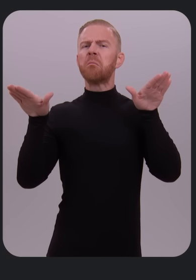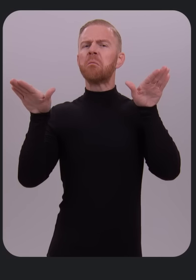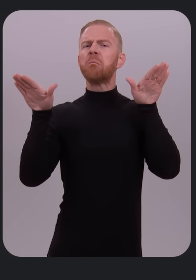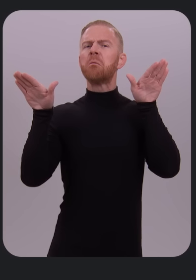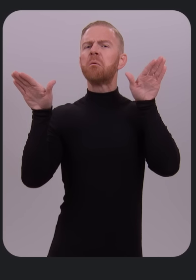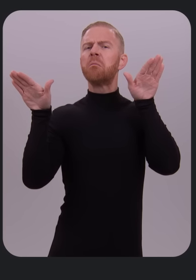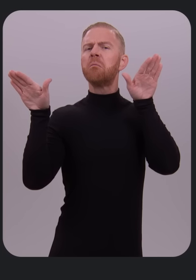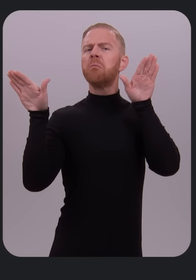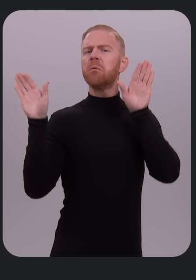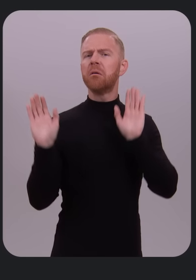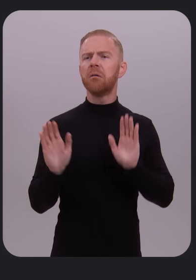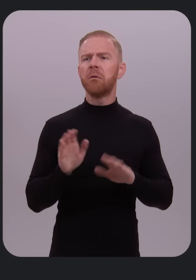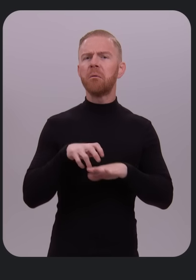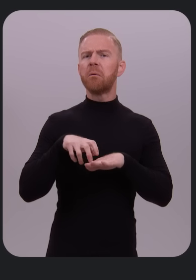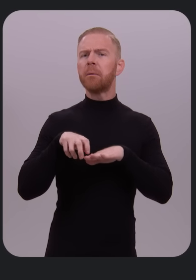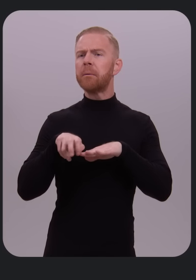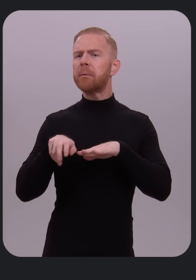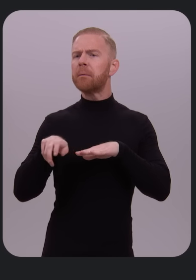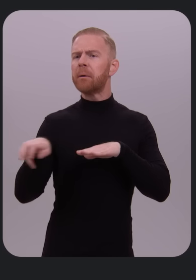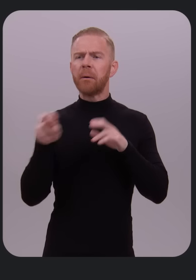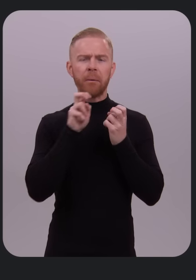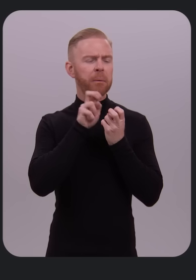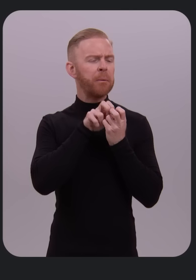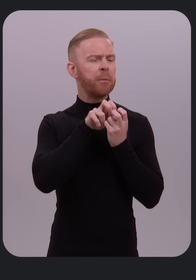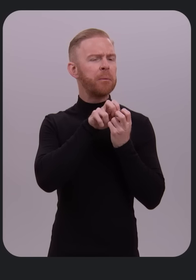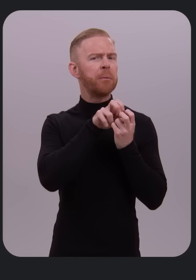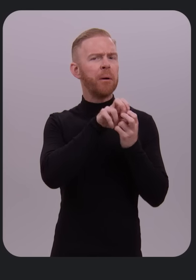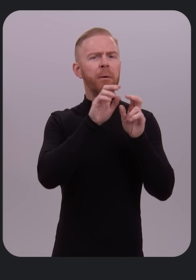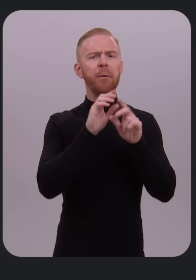[CREATURES CHITTERING] [END PLAYBACK]